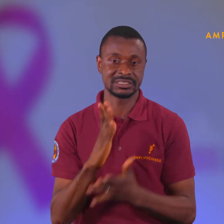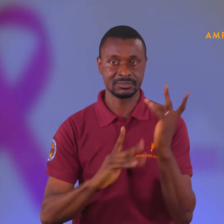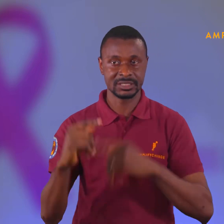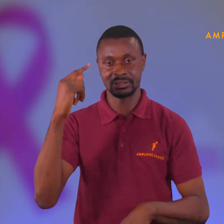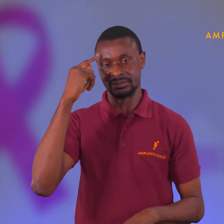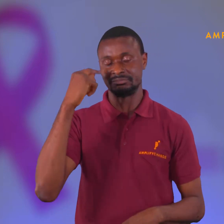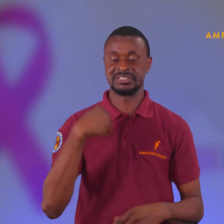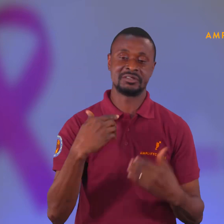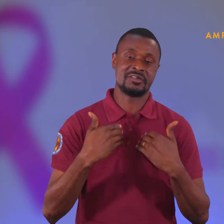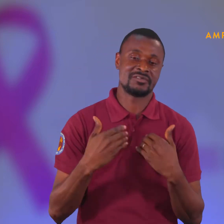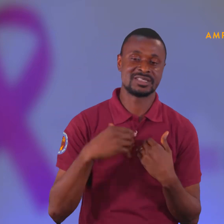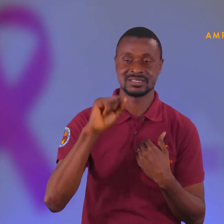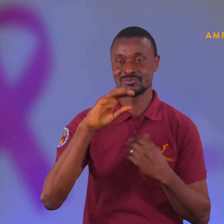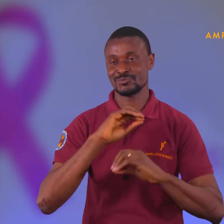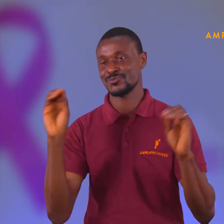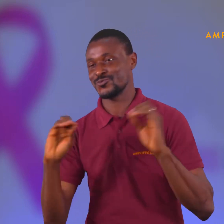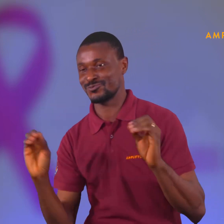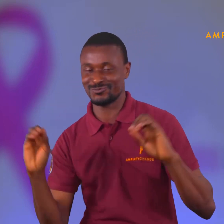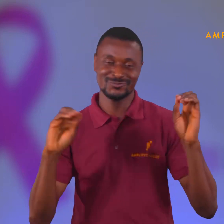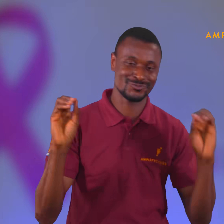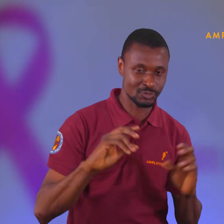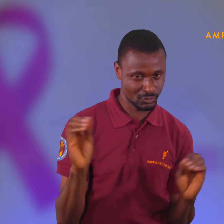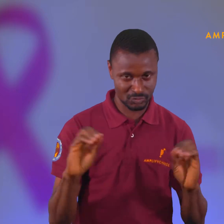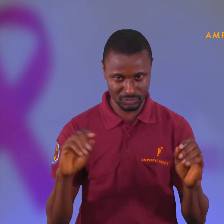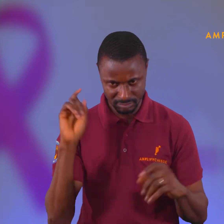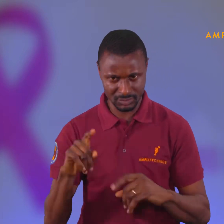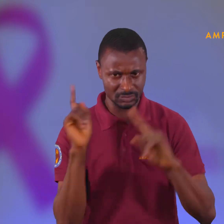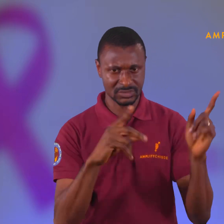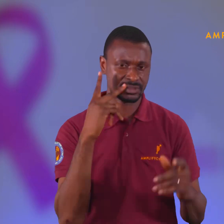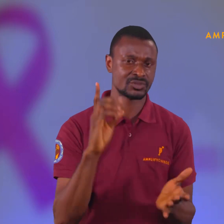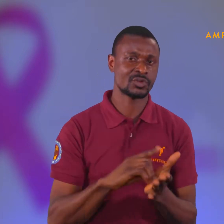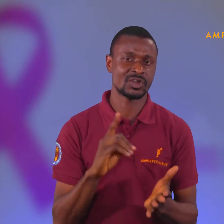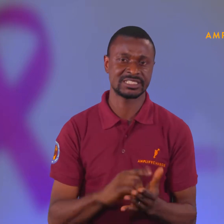Some people may think they are not infected with STI/STDs. You can only confirm your status with a doctor.